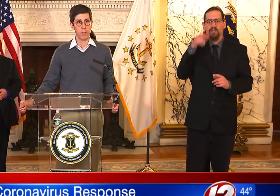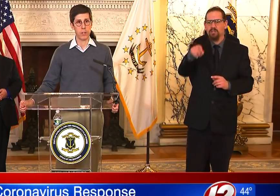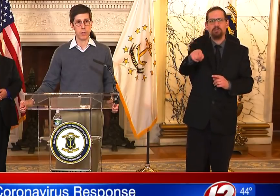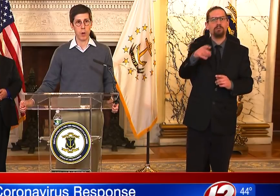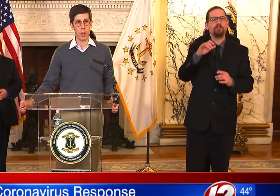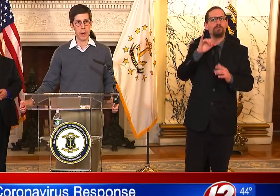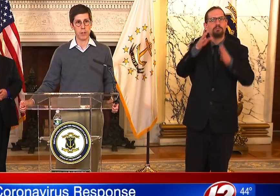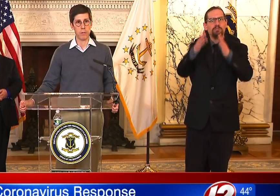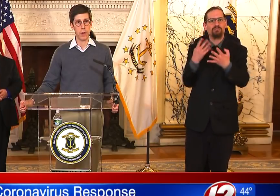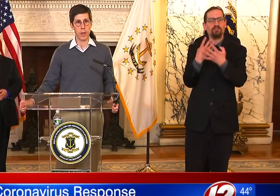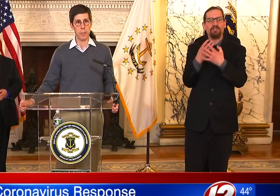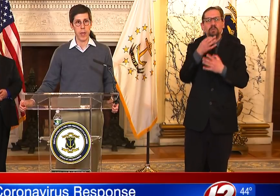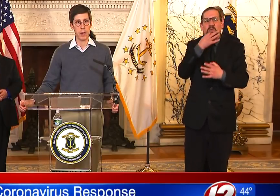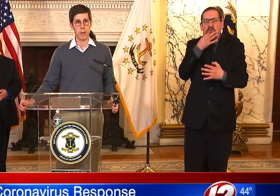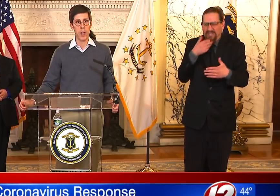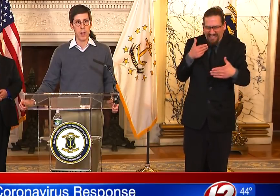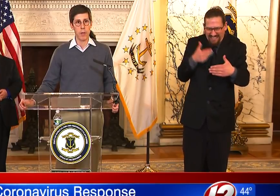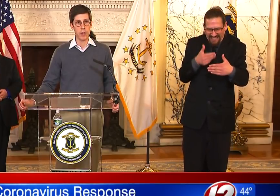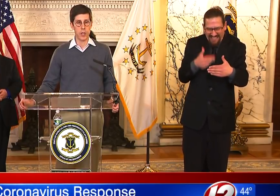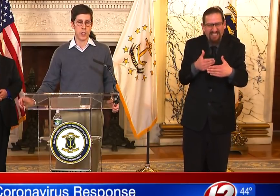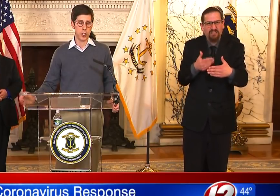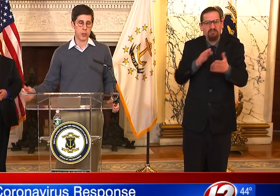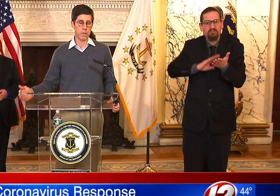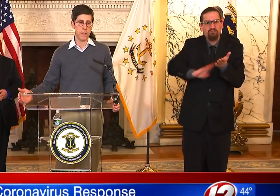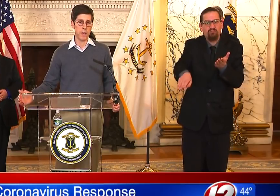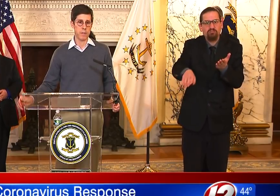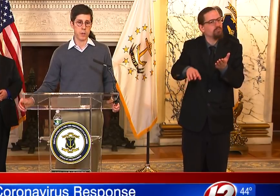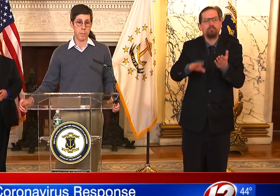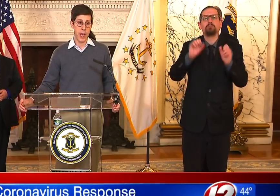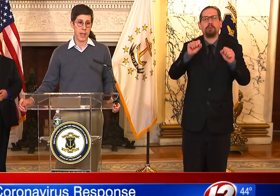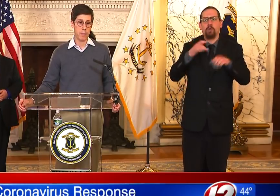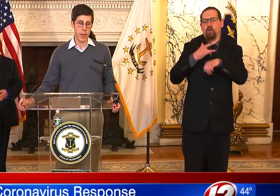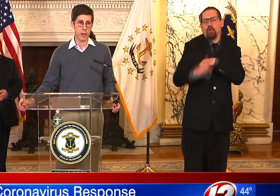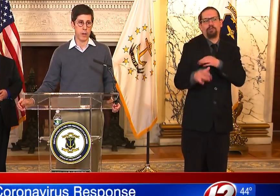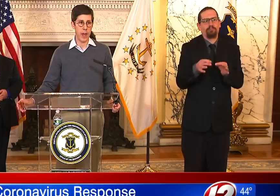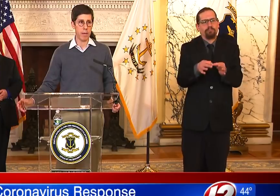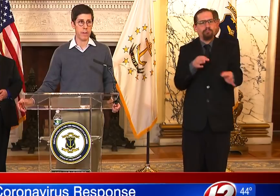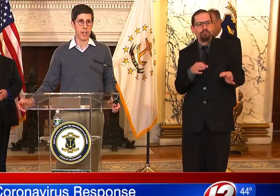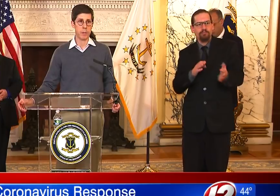RALLIES. WE HAVE WAIVED THE BAIL FEE SO